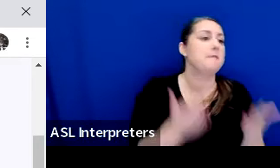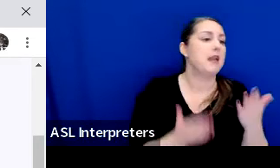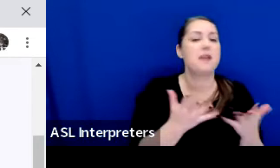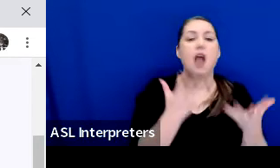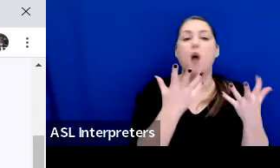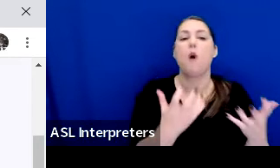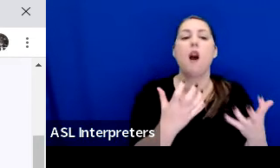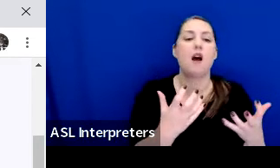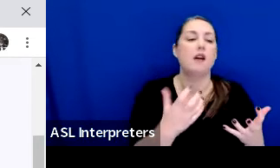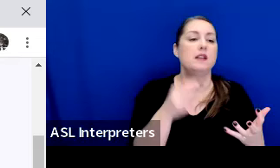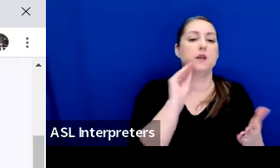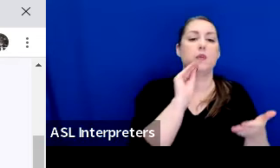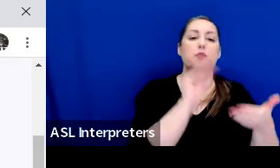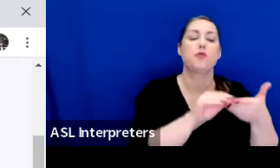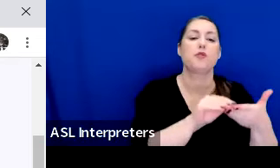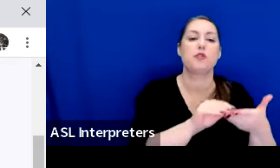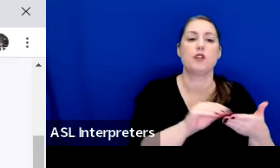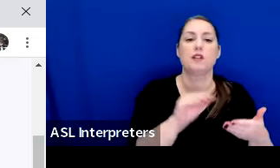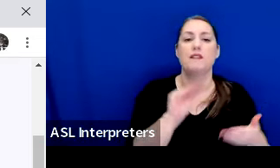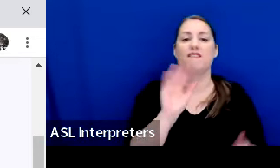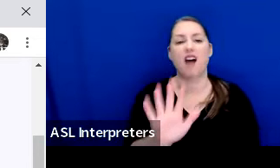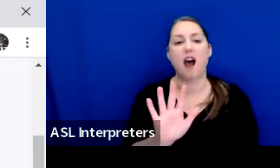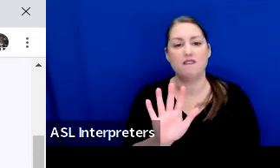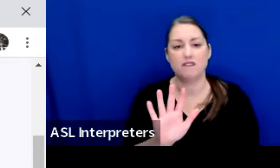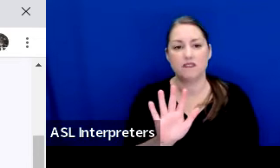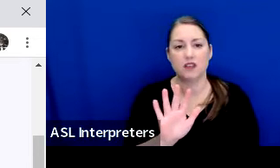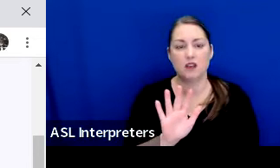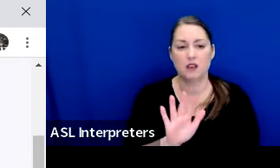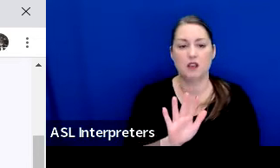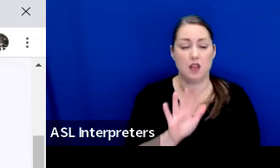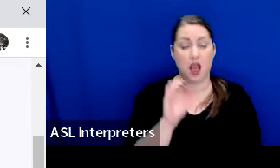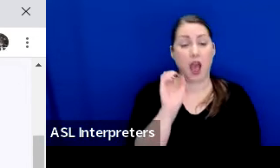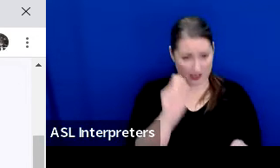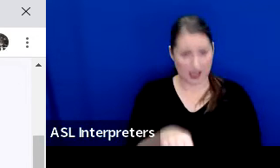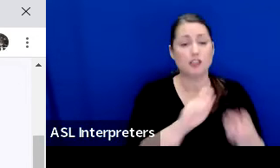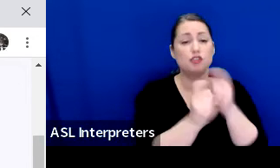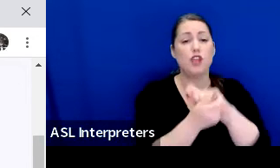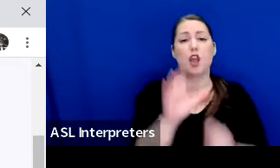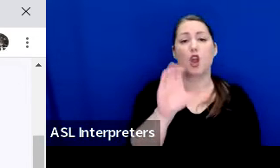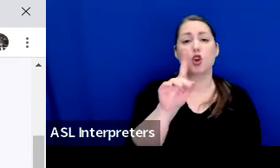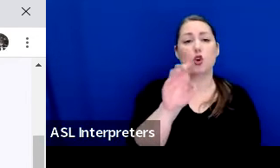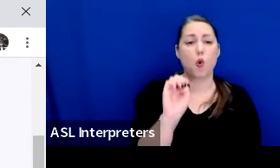And that's all coded into of the problems on those kind of problems, so that if it's a simplified kind of problem,